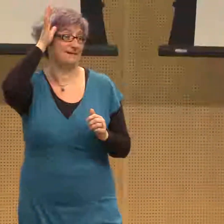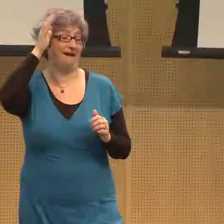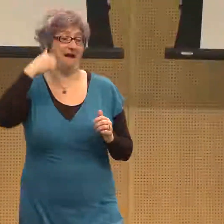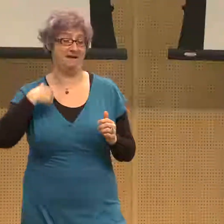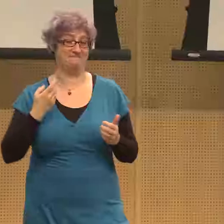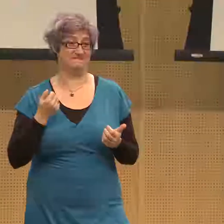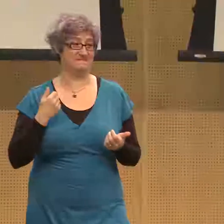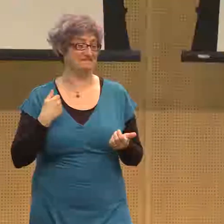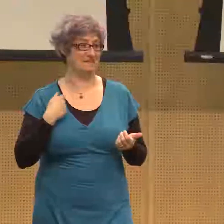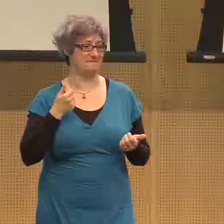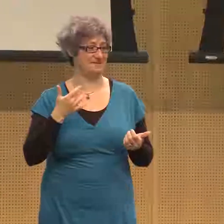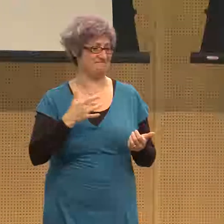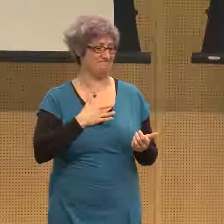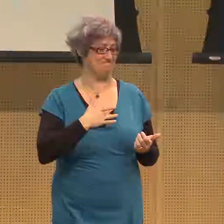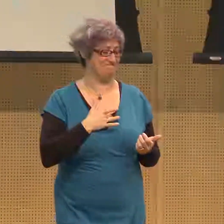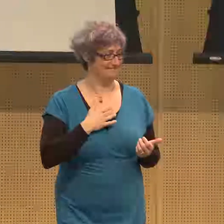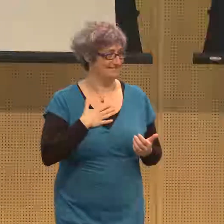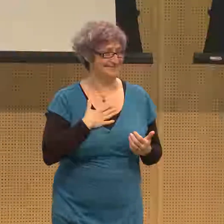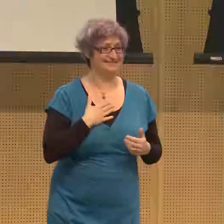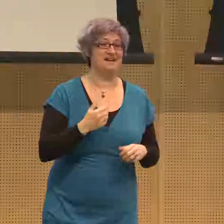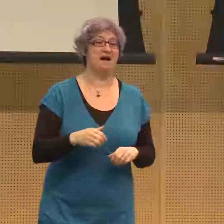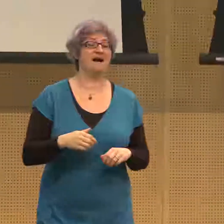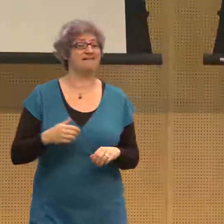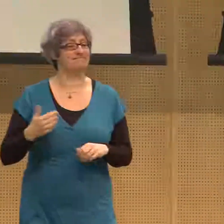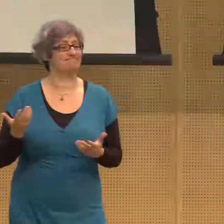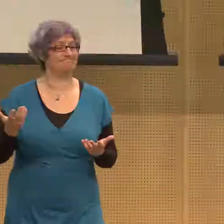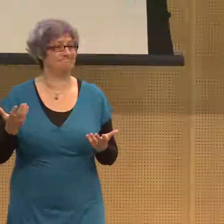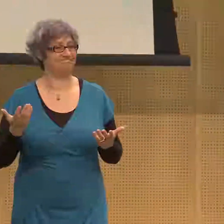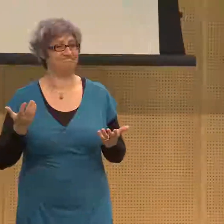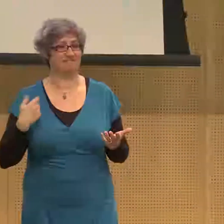My story begins with my parents.